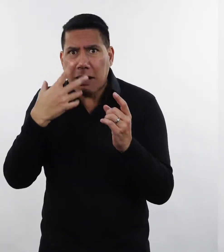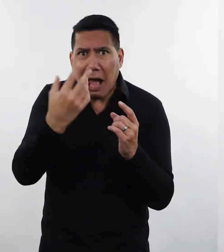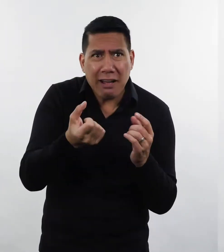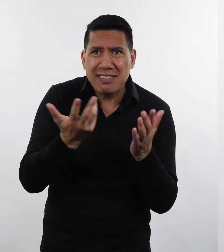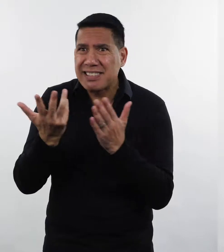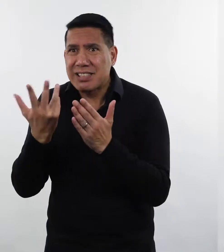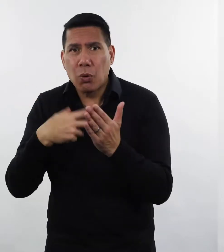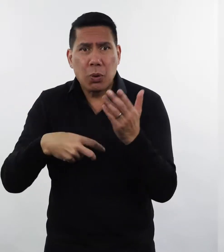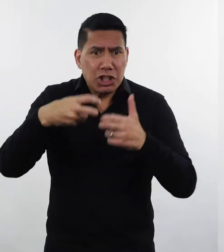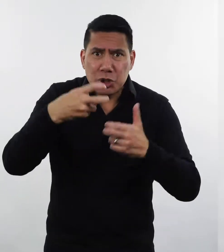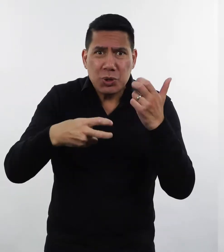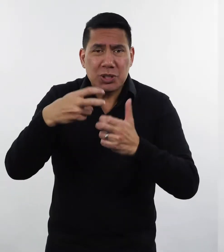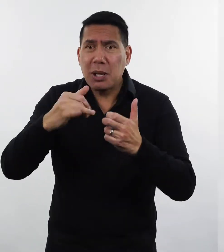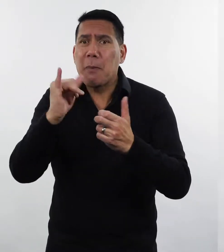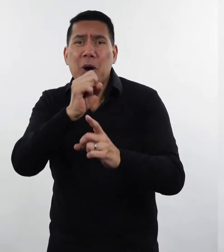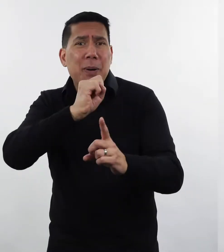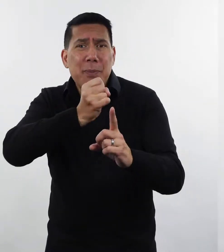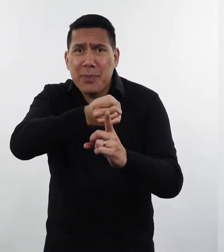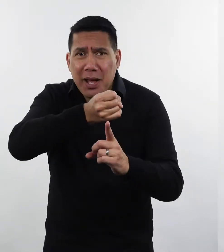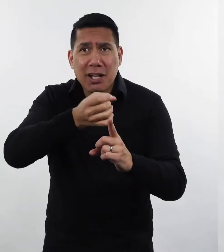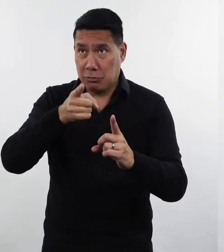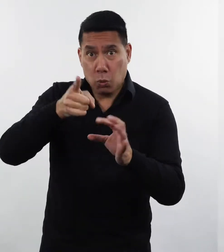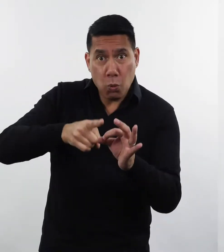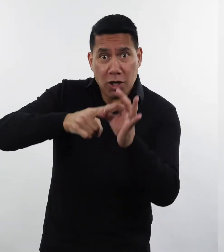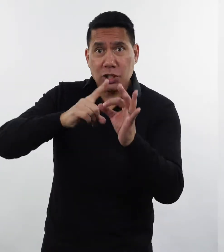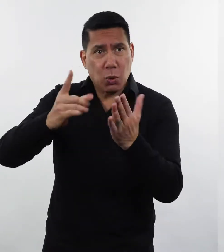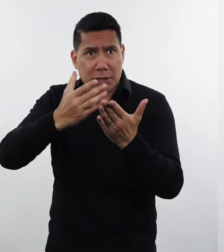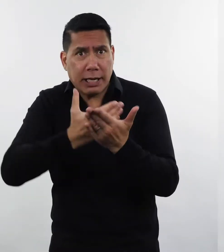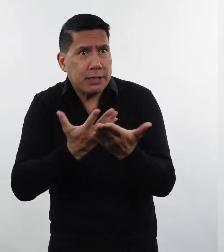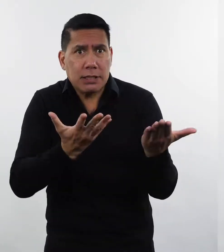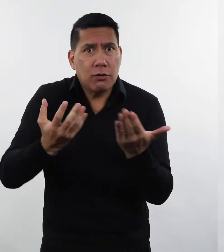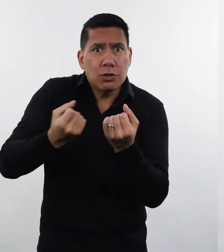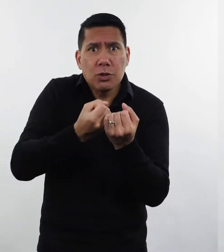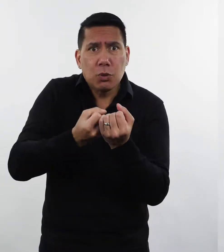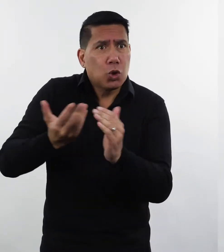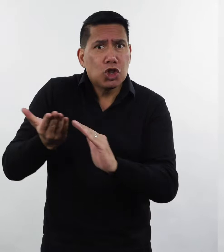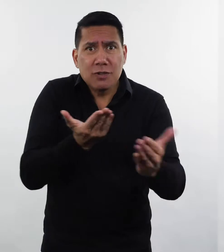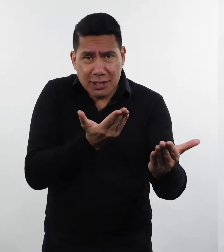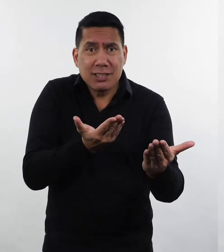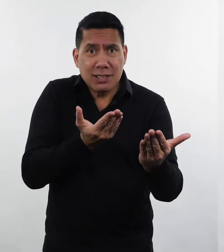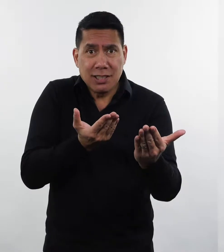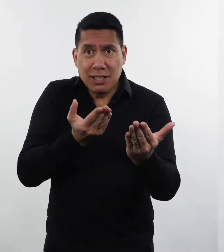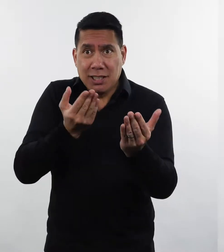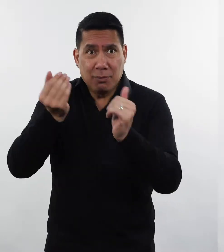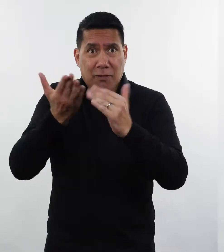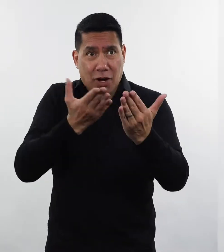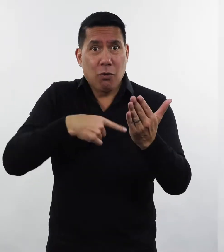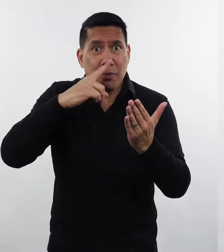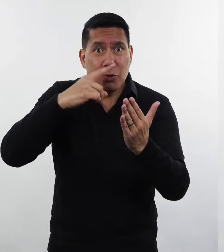that may have impact on the quality and safety of supports and services provided to people with disability;